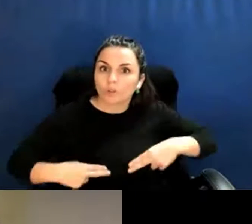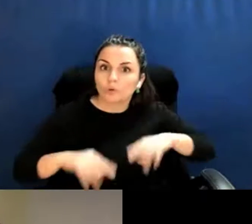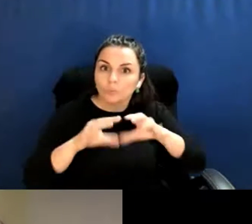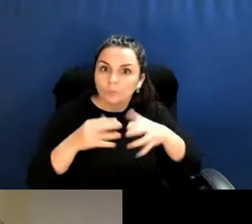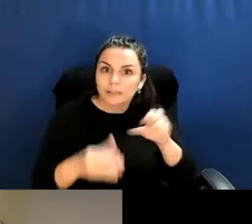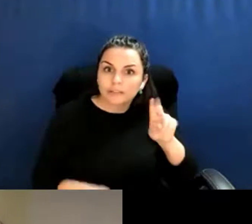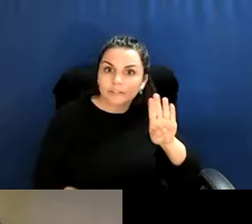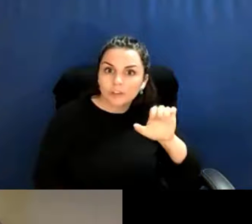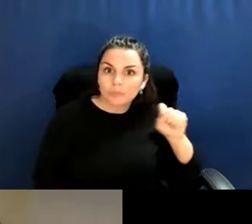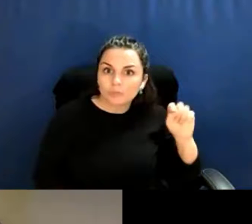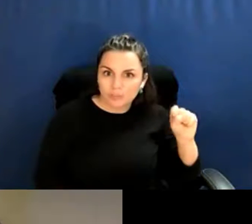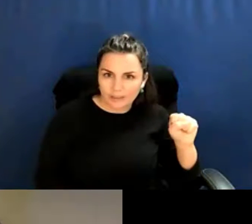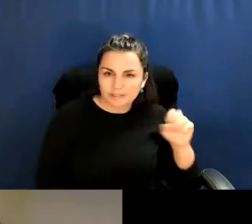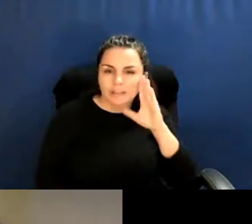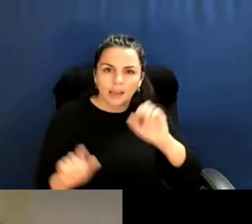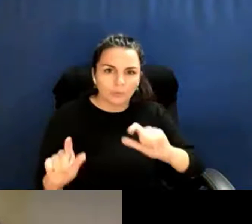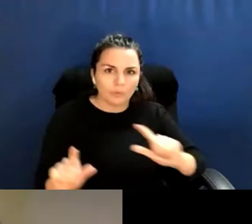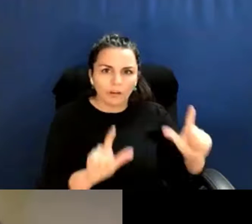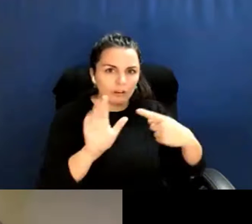just to show you that. Hang on, okay?